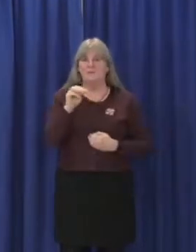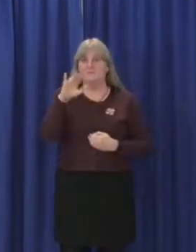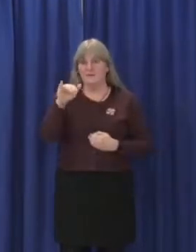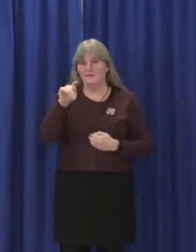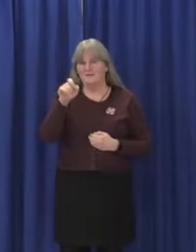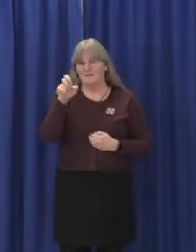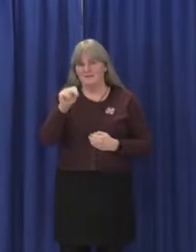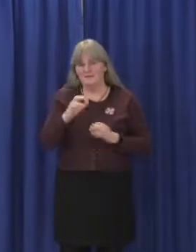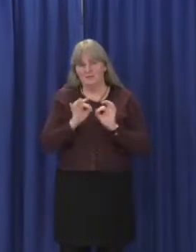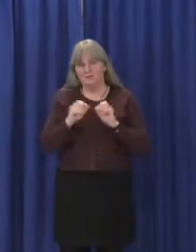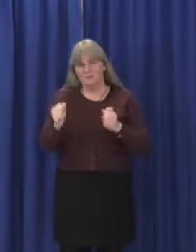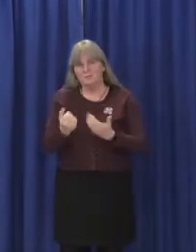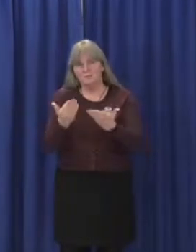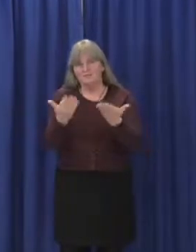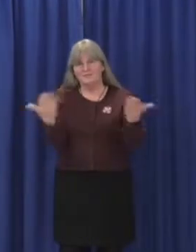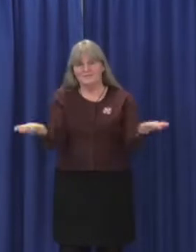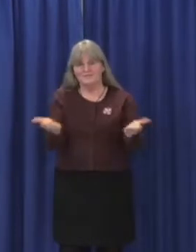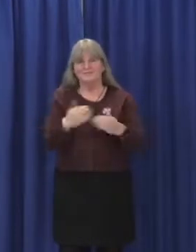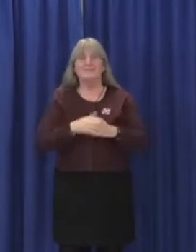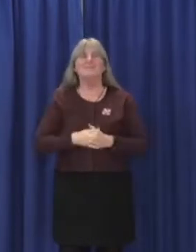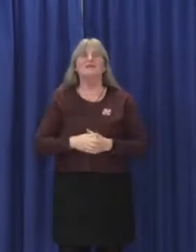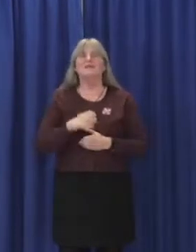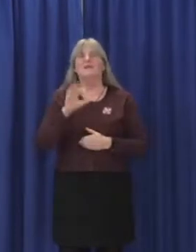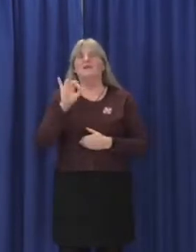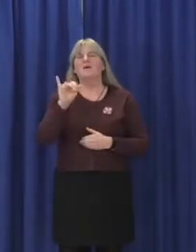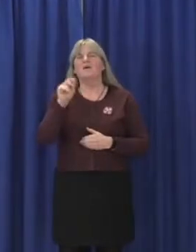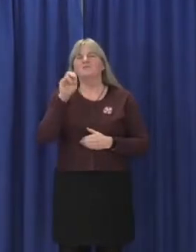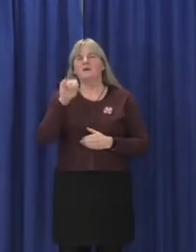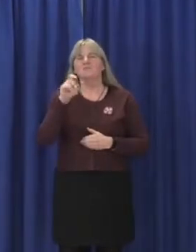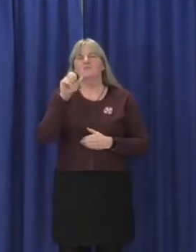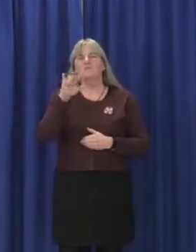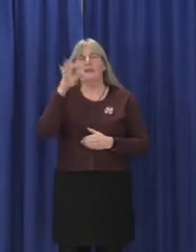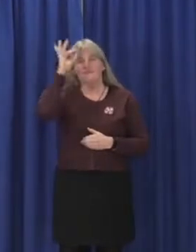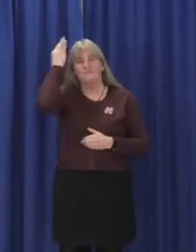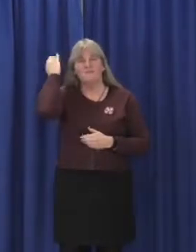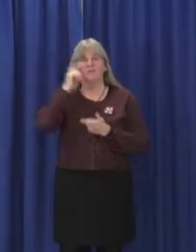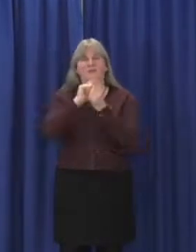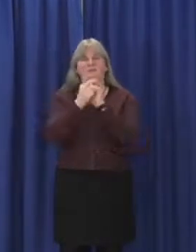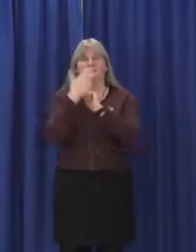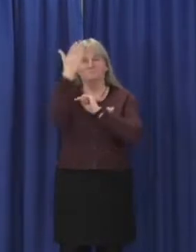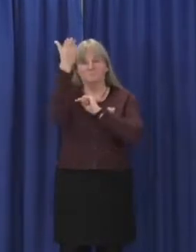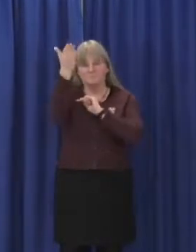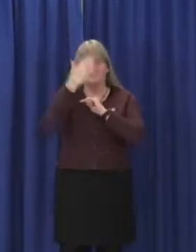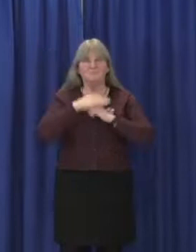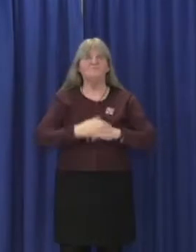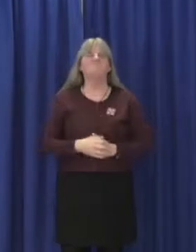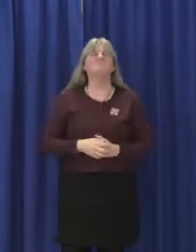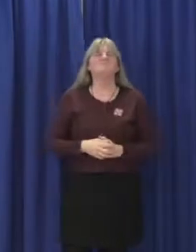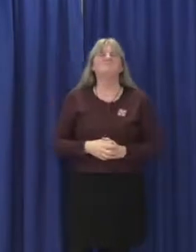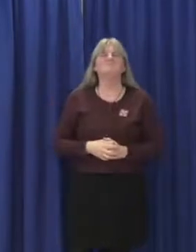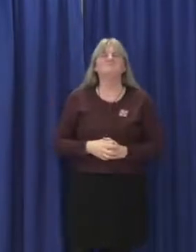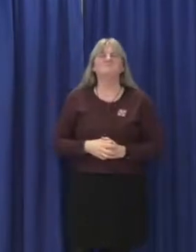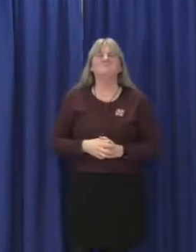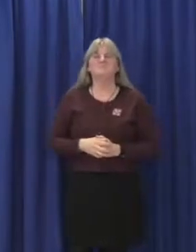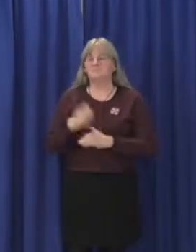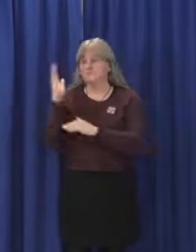providing our ASL interpretation, and to Andre Bourcier for providing our French translation. Following the remarks from our